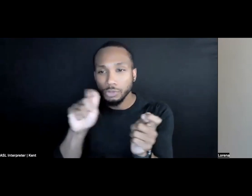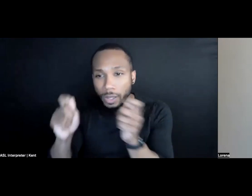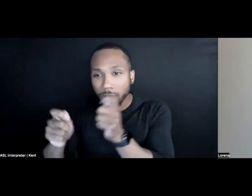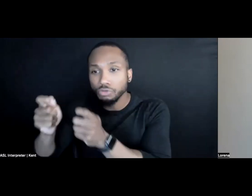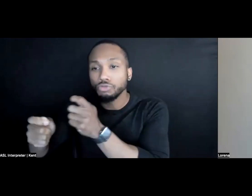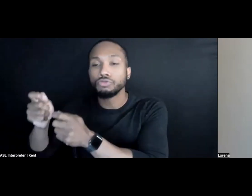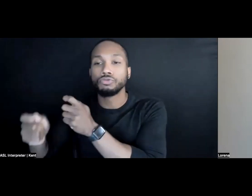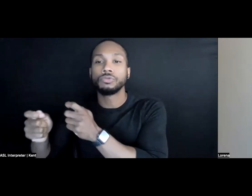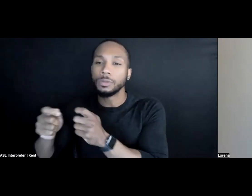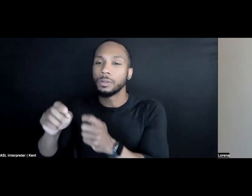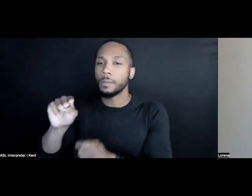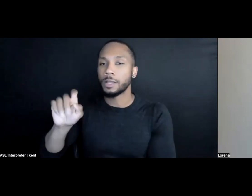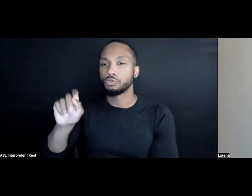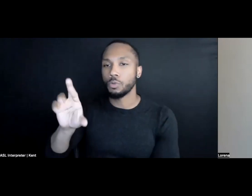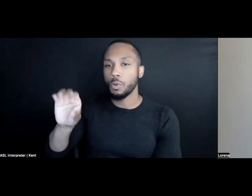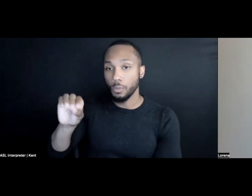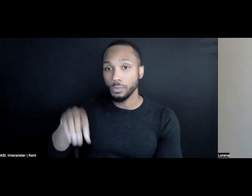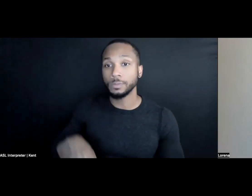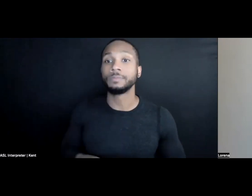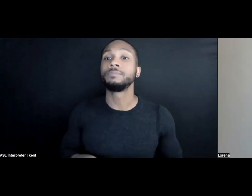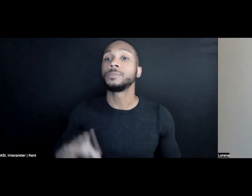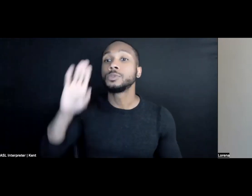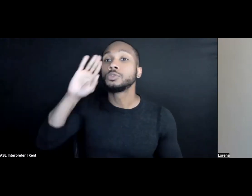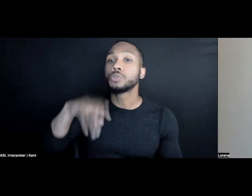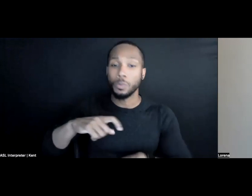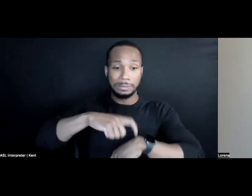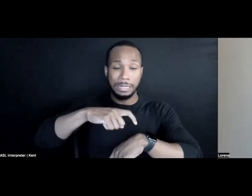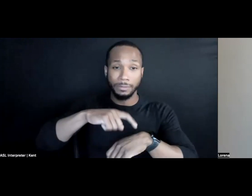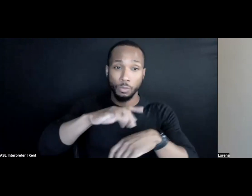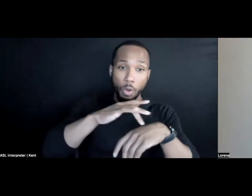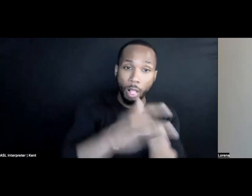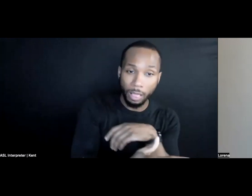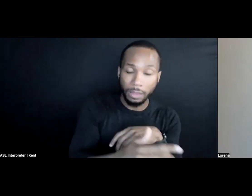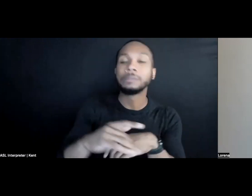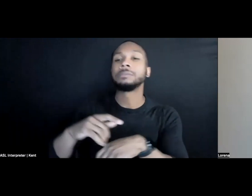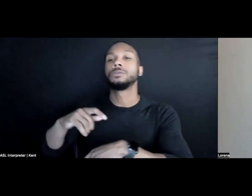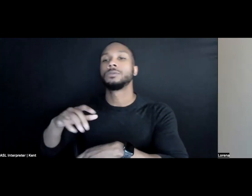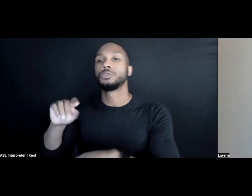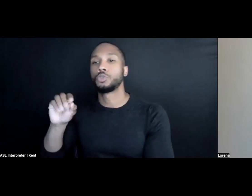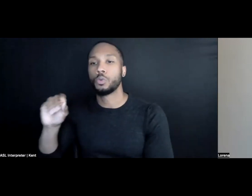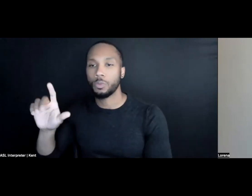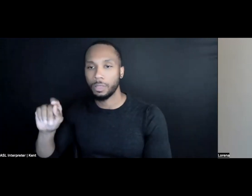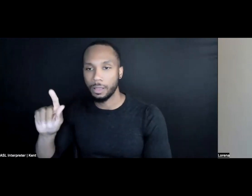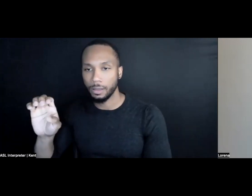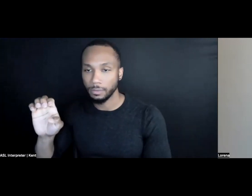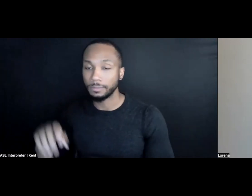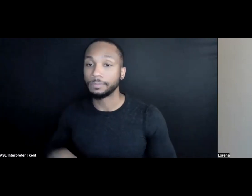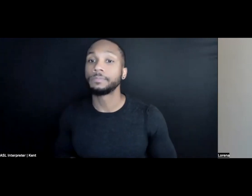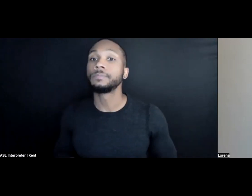saber qué hora es demasiado temprano, o demasiado tarde, confirmar las sospechas de cuando alguien miente, o no le importas.